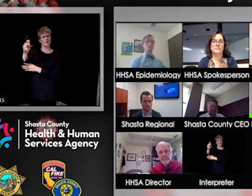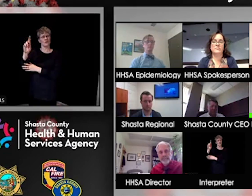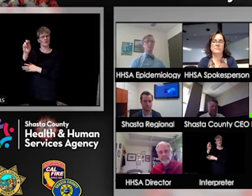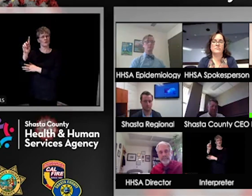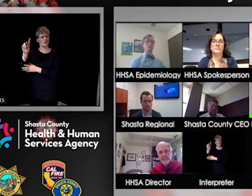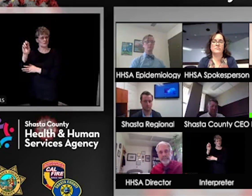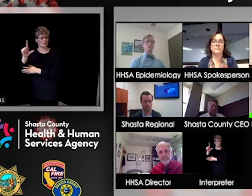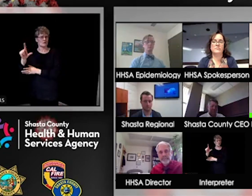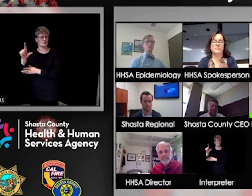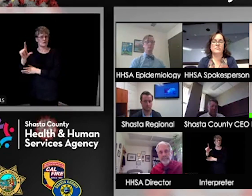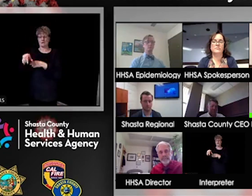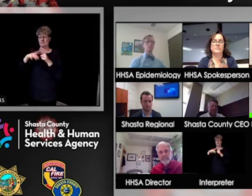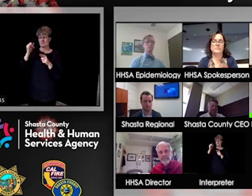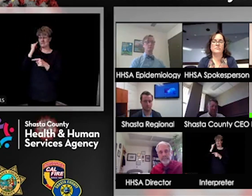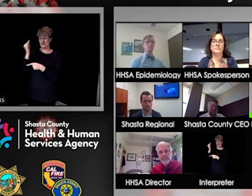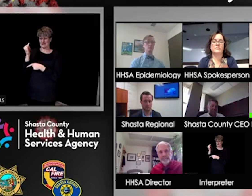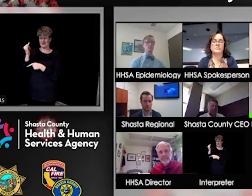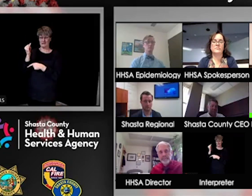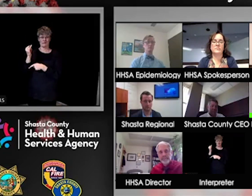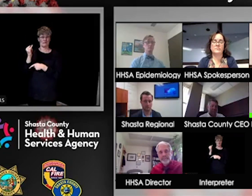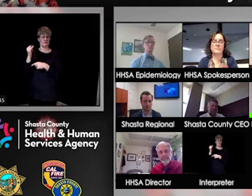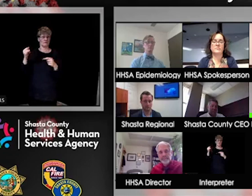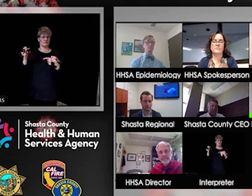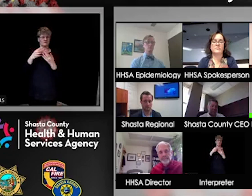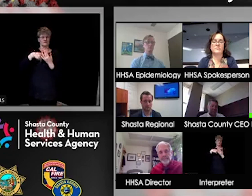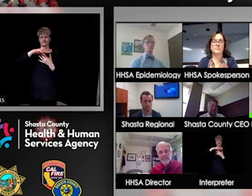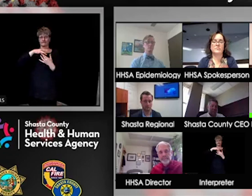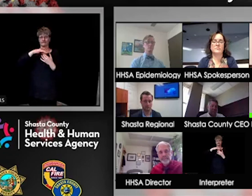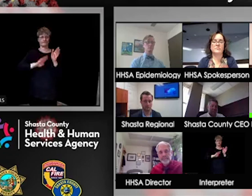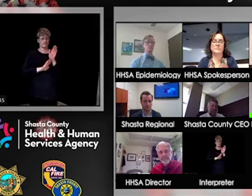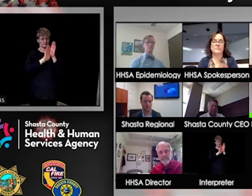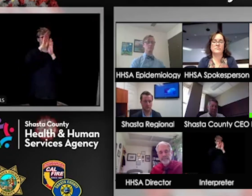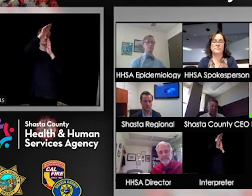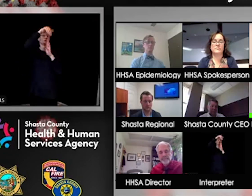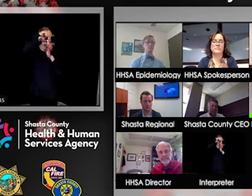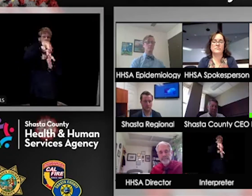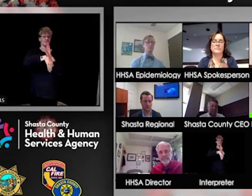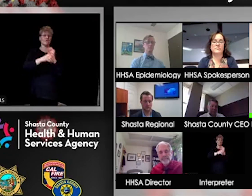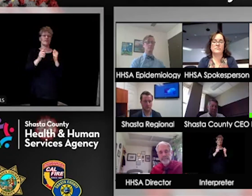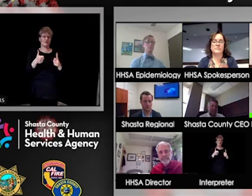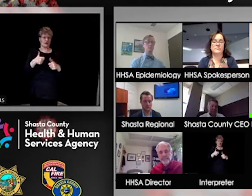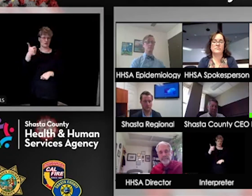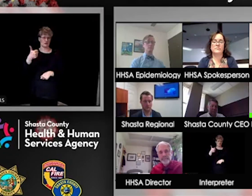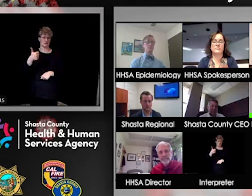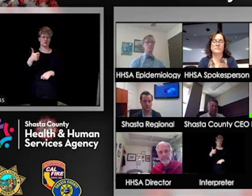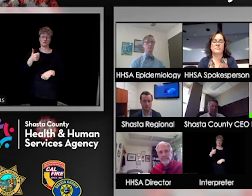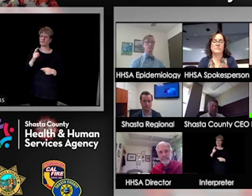is, like you said, is really up to our community members to do that, makes a difference. So,